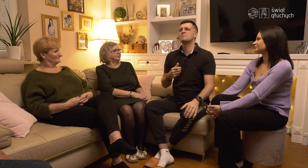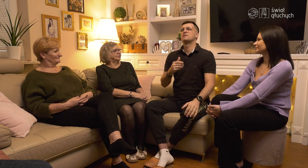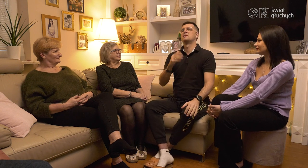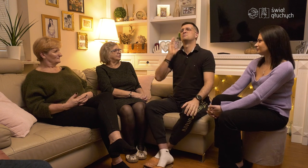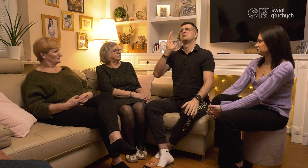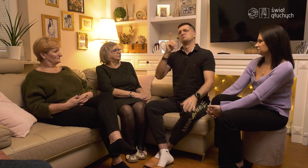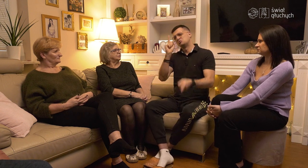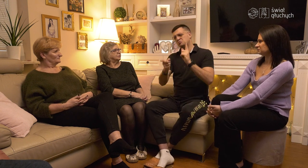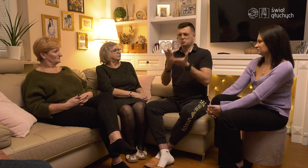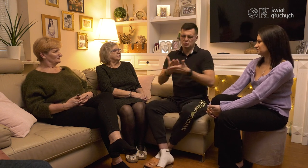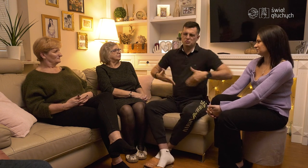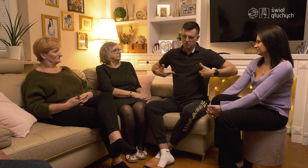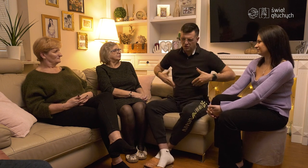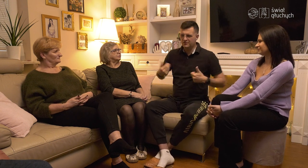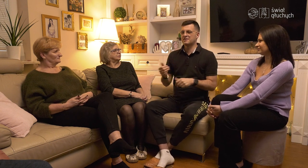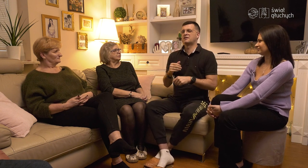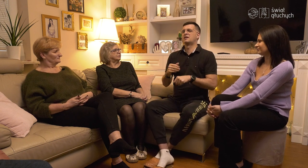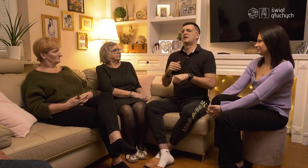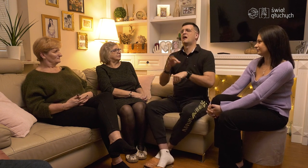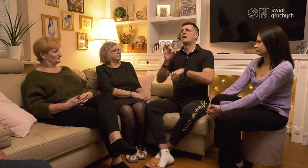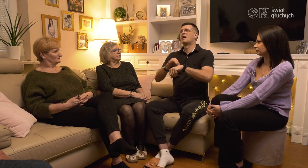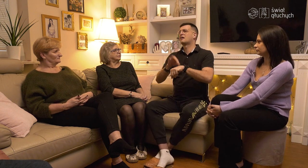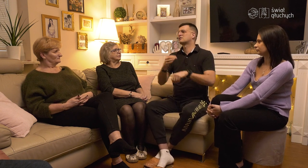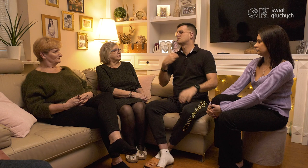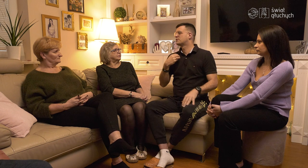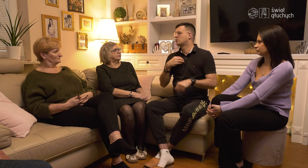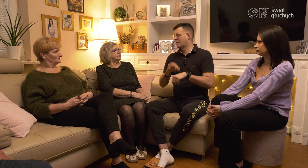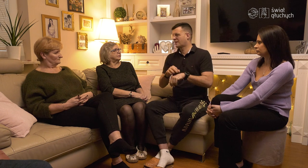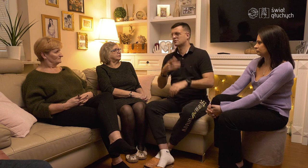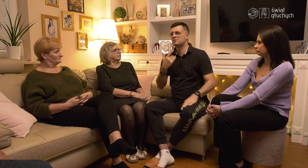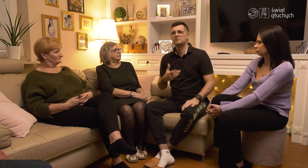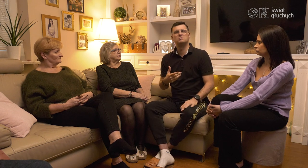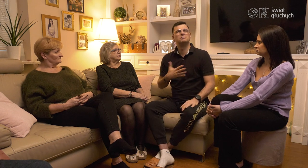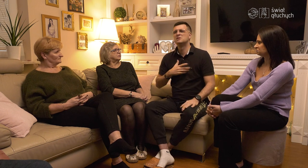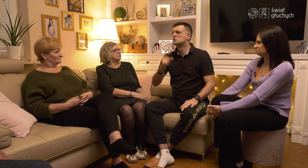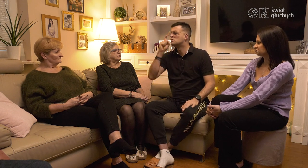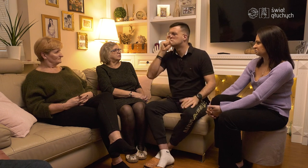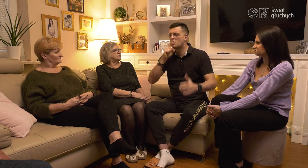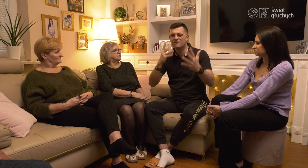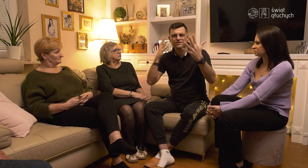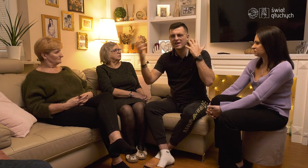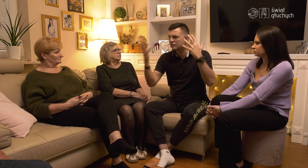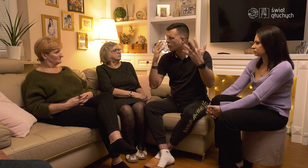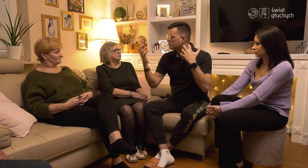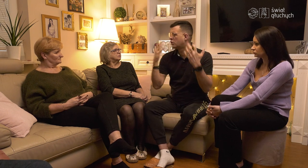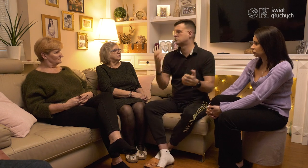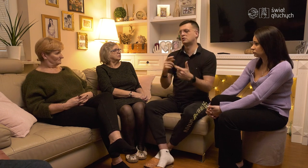My wife and I were talking when the doctor said he had bad news for me.